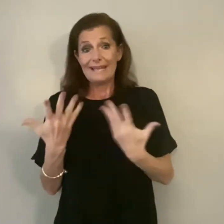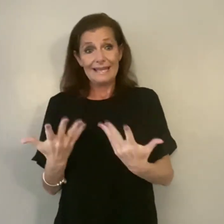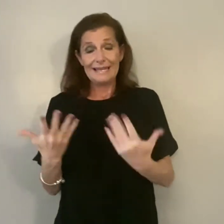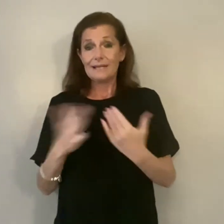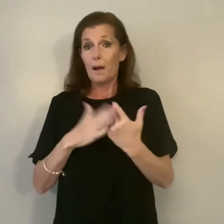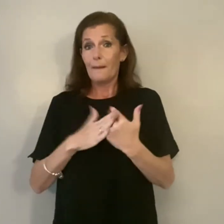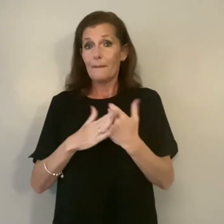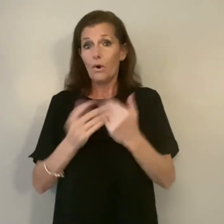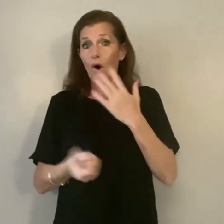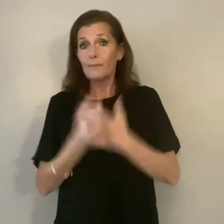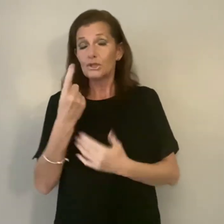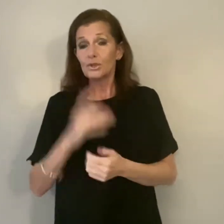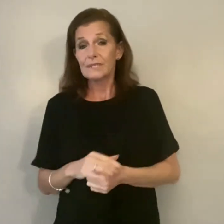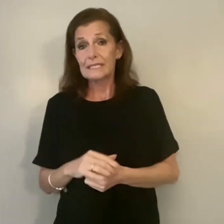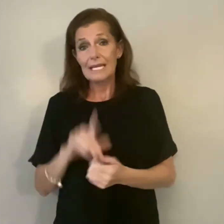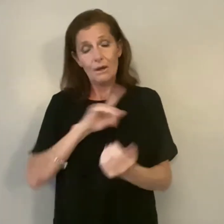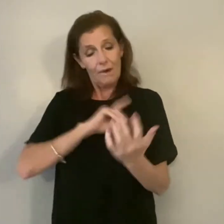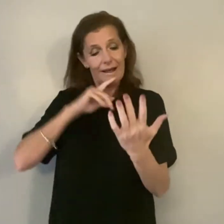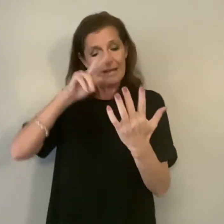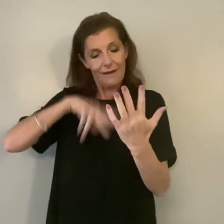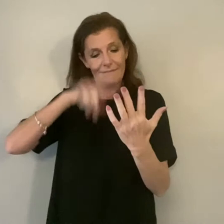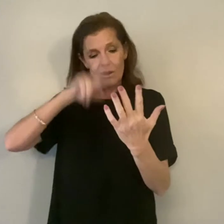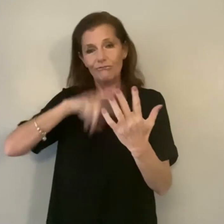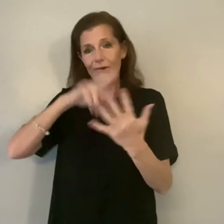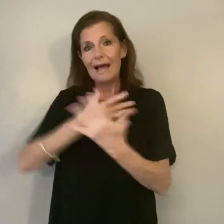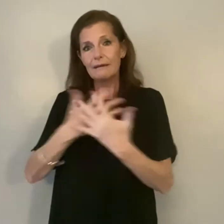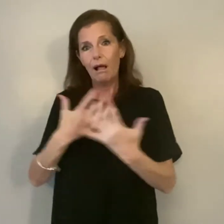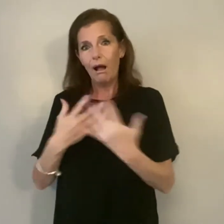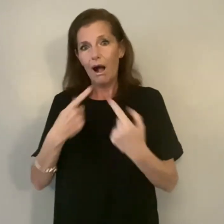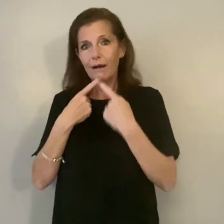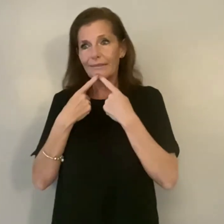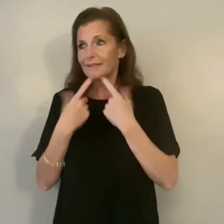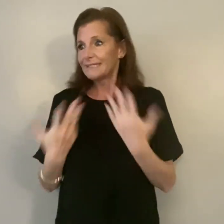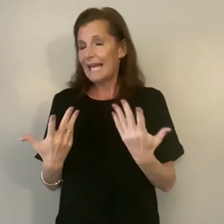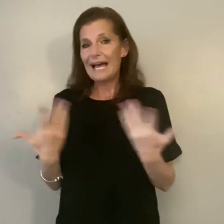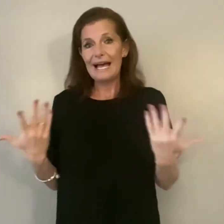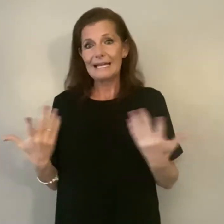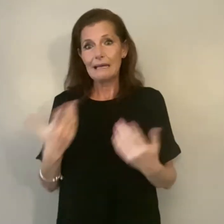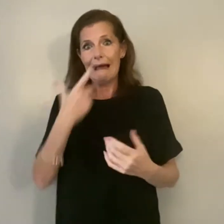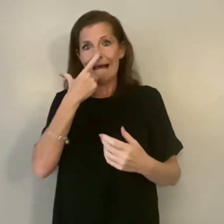there are more opportunities to do that. Yes. I've read quite a lot else out there that said, actually